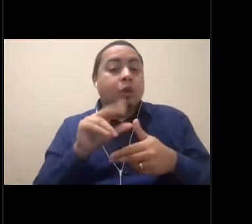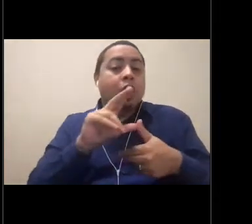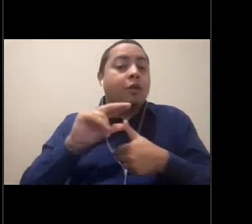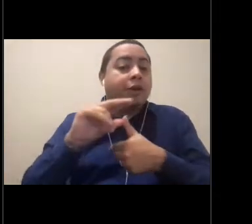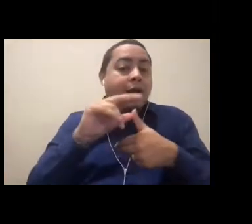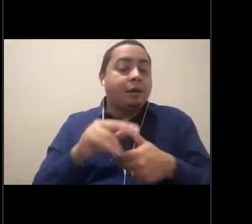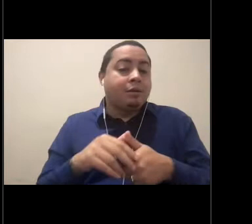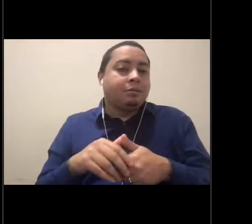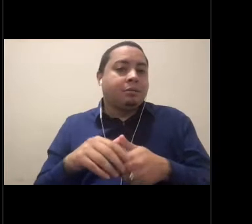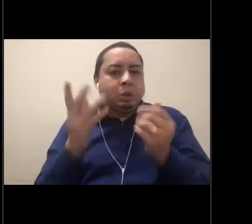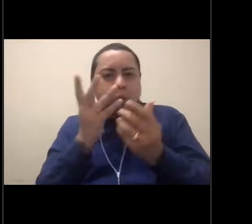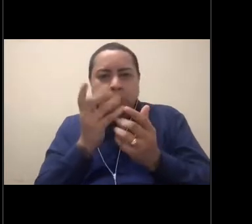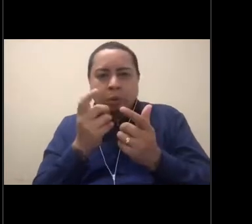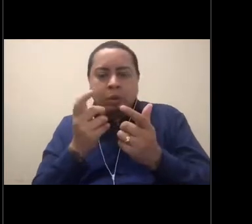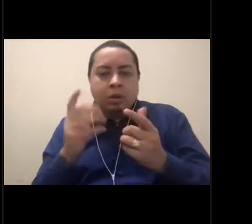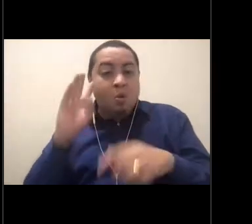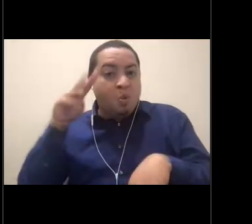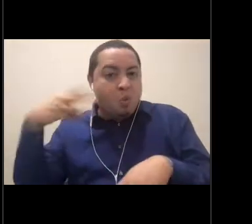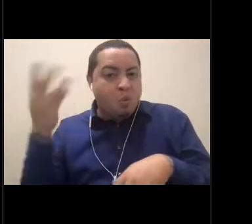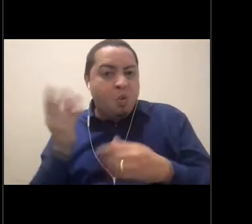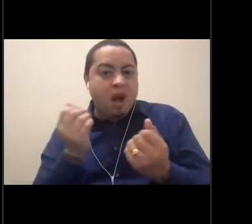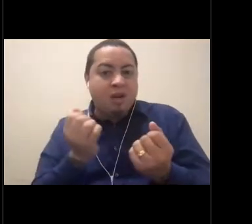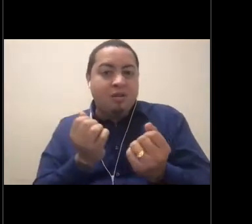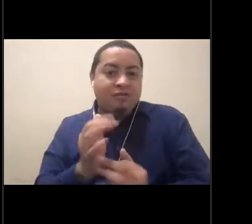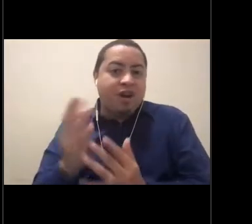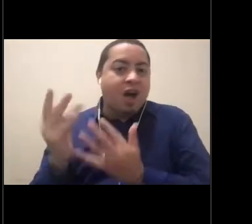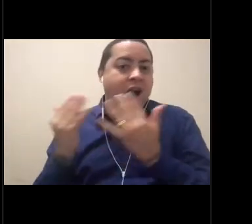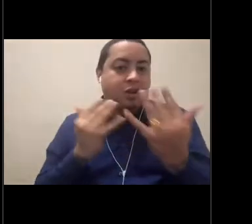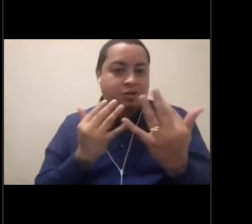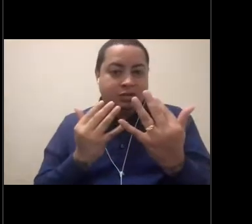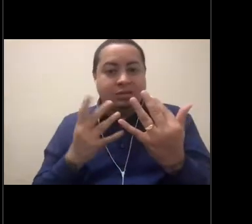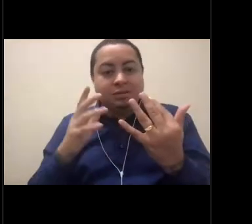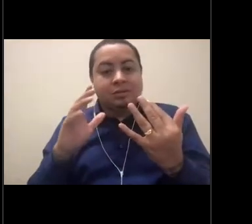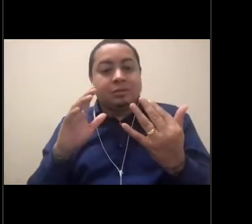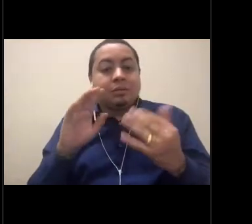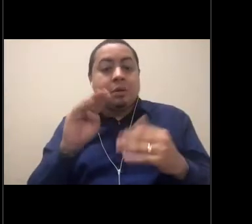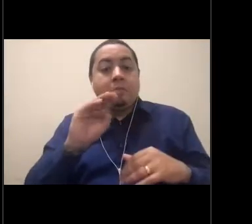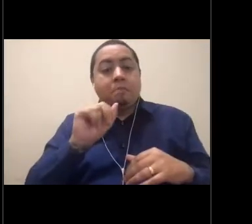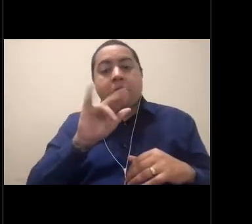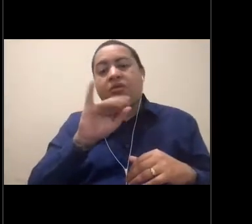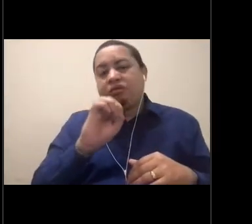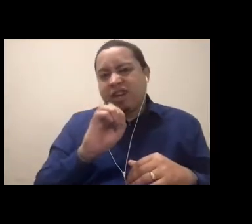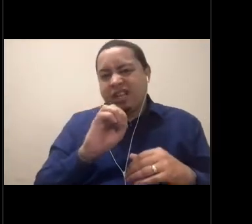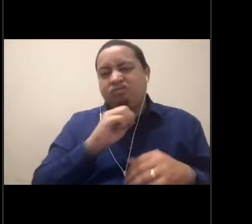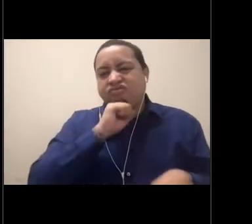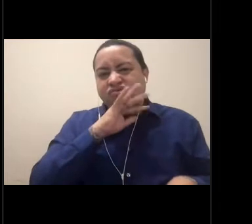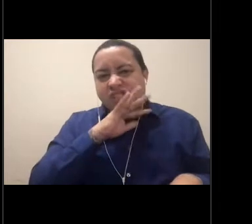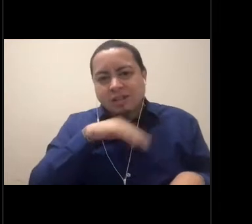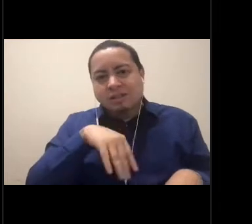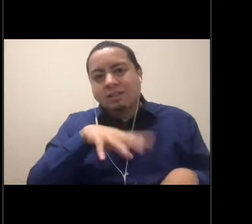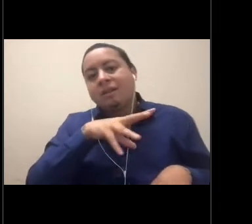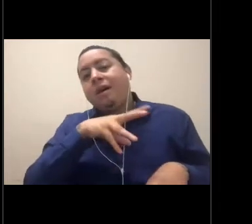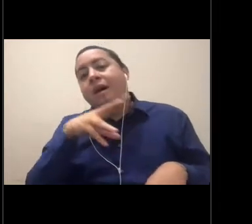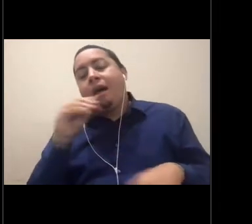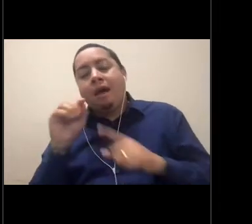marine debris, and oil spills. So here's what it looks like at a typical day in the office.